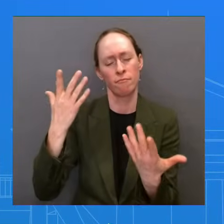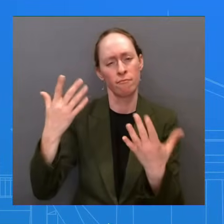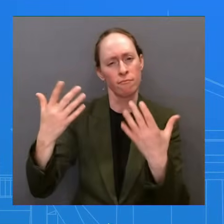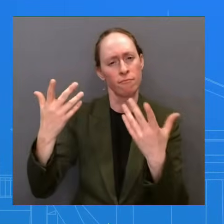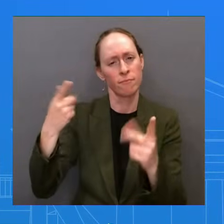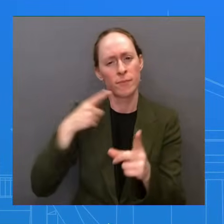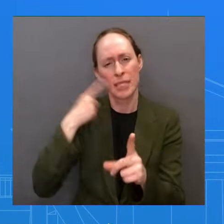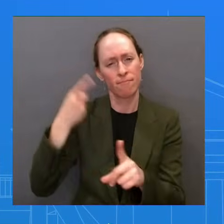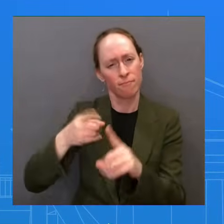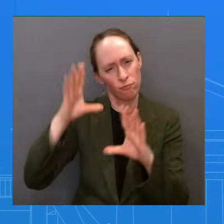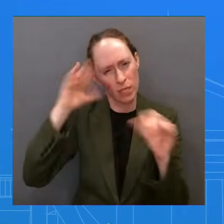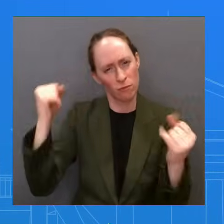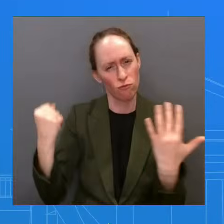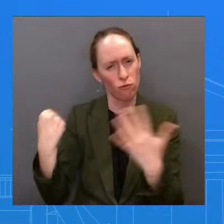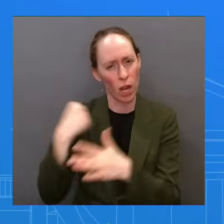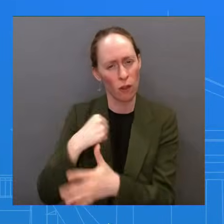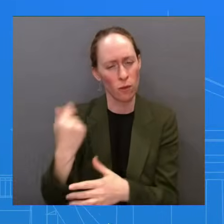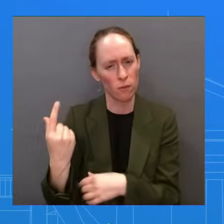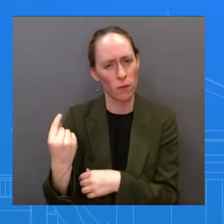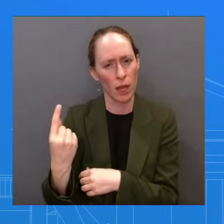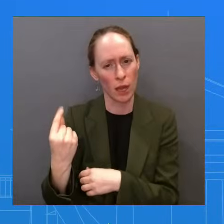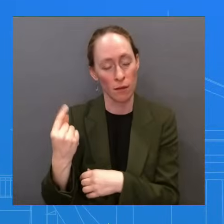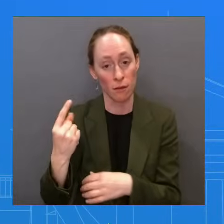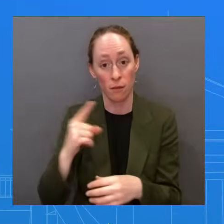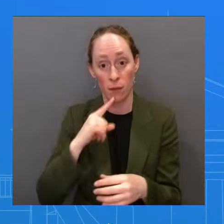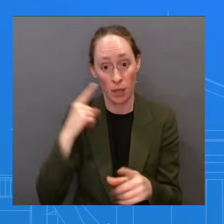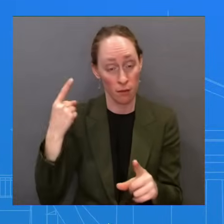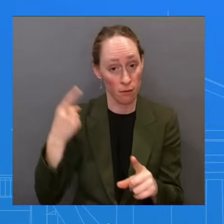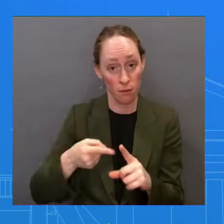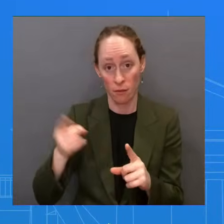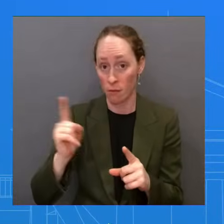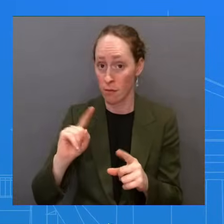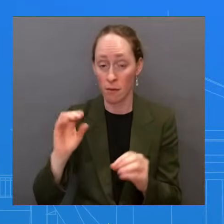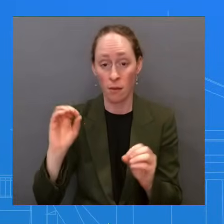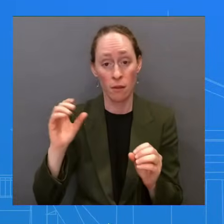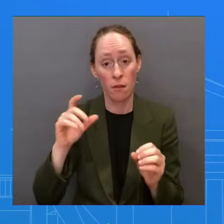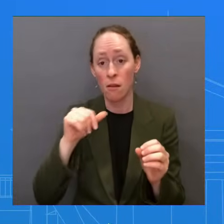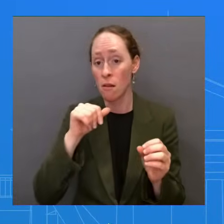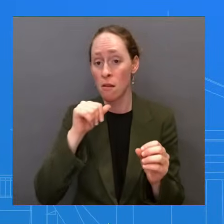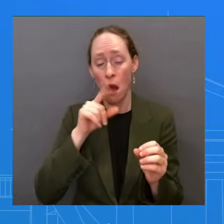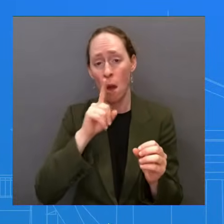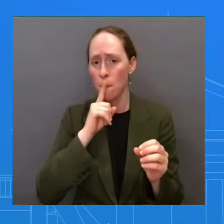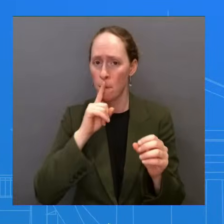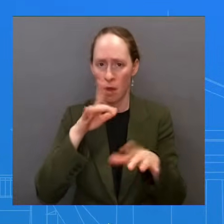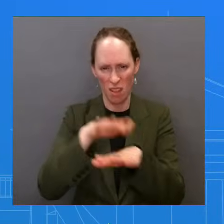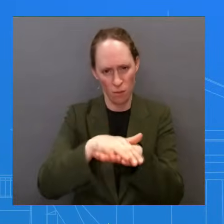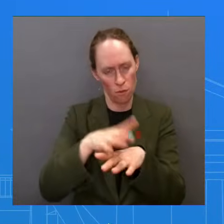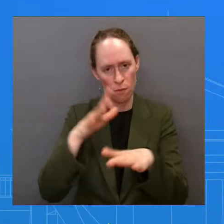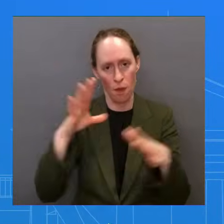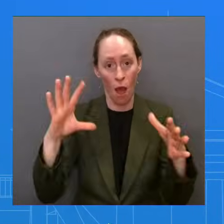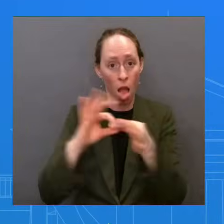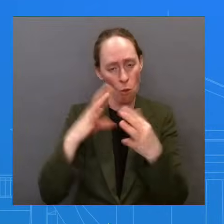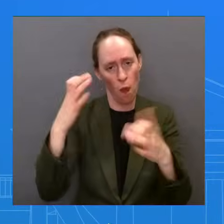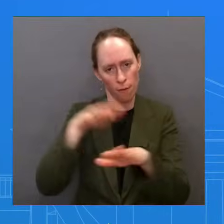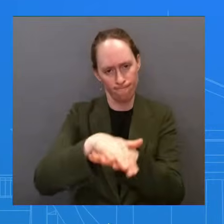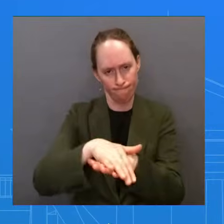from now forever to budget negotiations, which he doesn't want? Or is it to avoid a debt default? Because I know -- I know he wants both things,